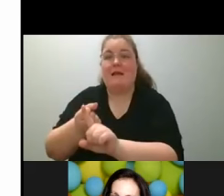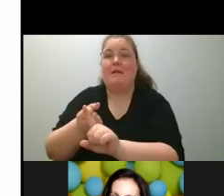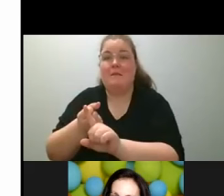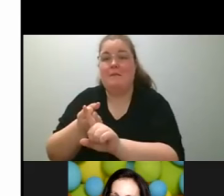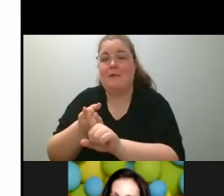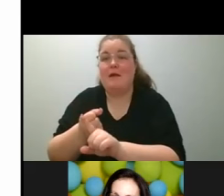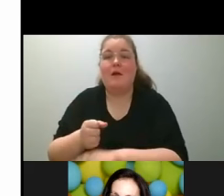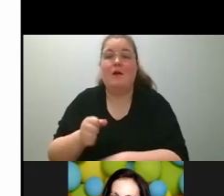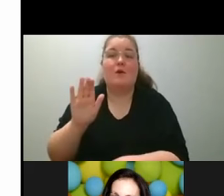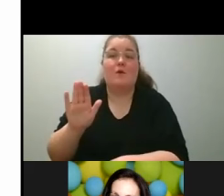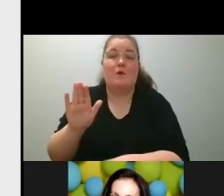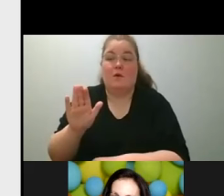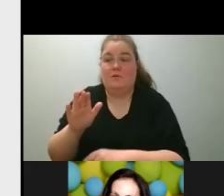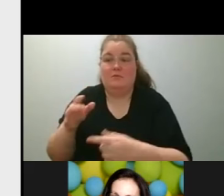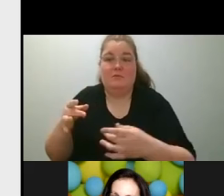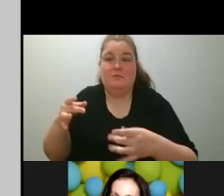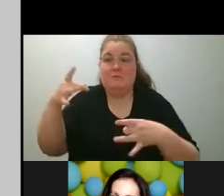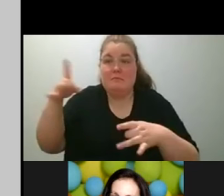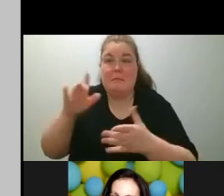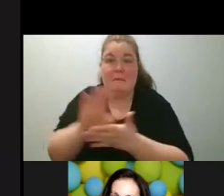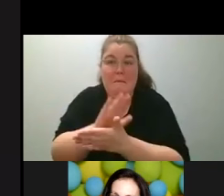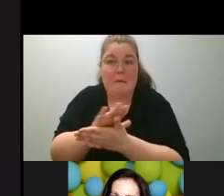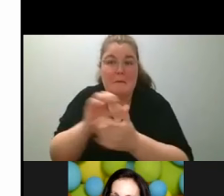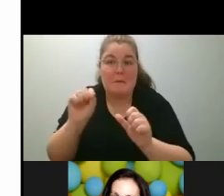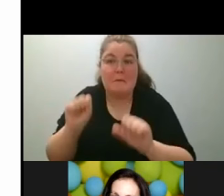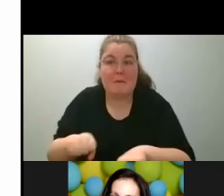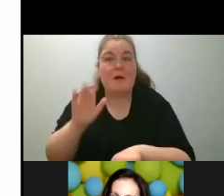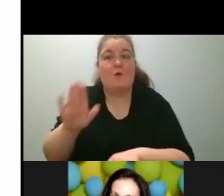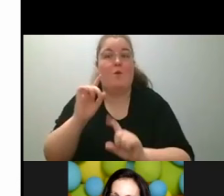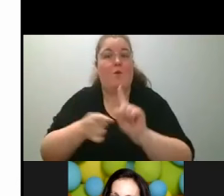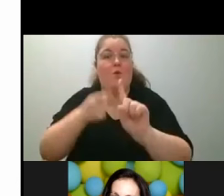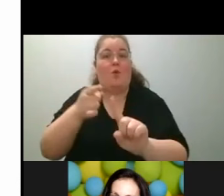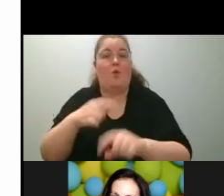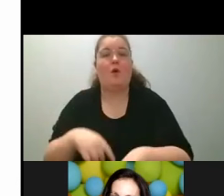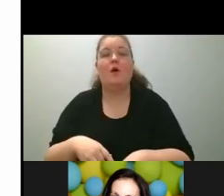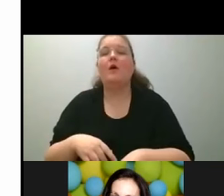with your content. So there are three technical requirements,